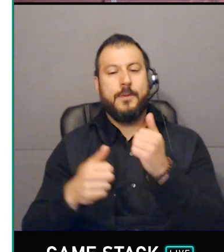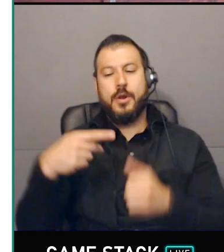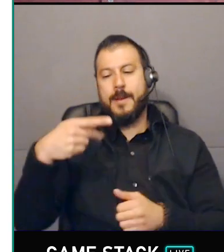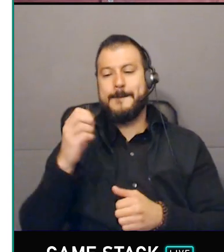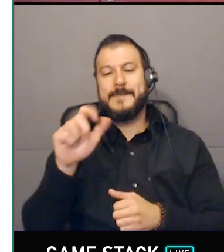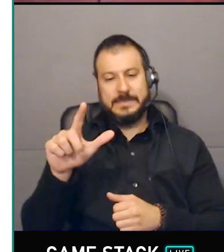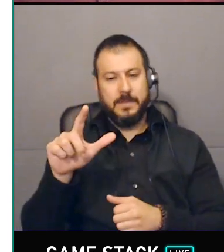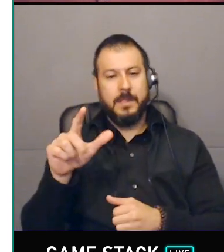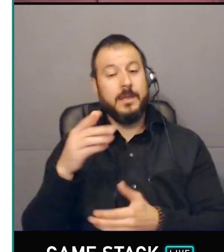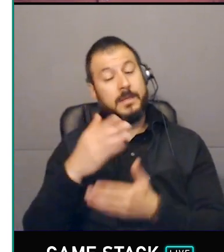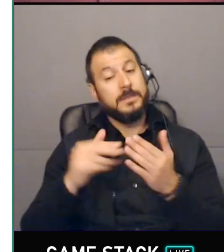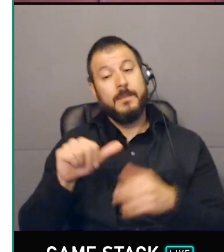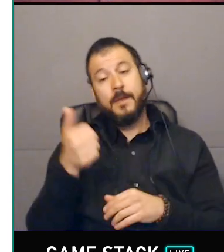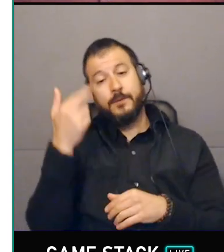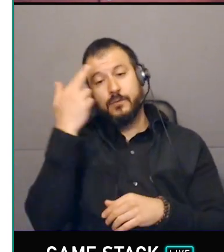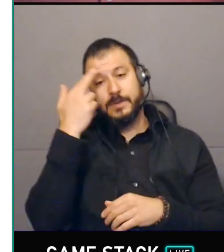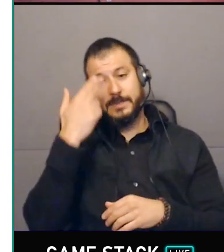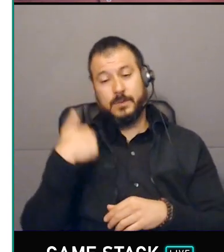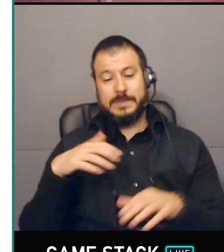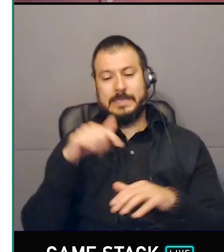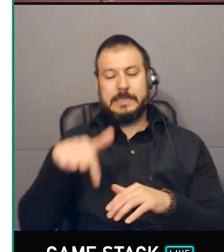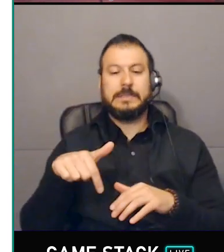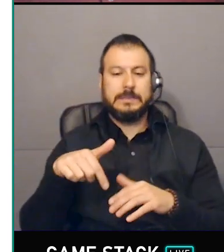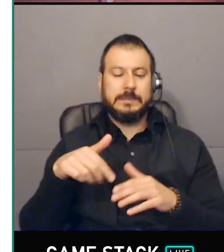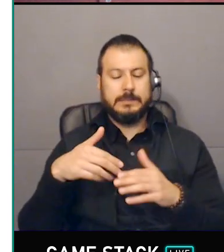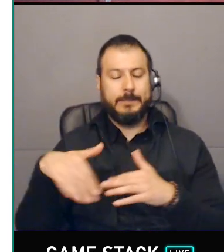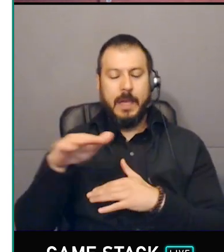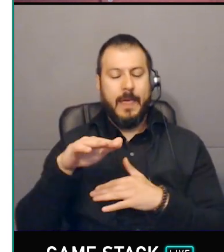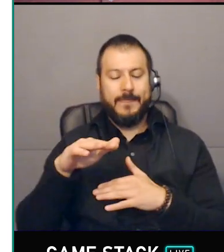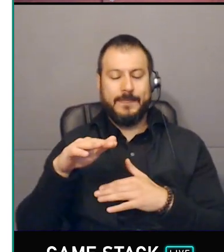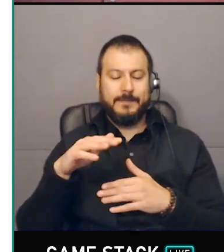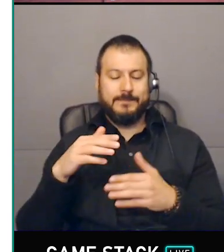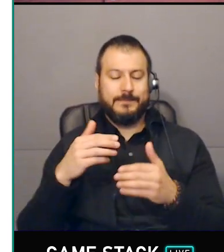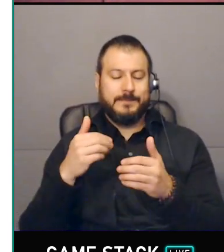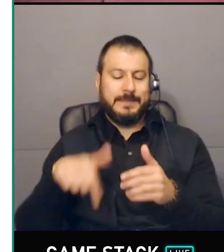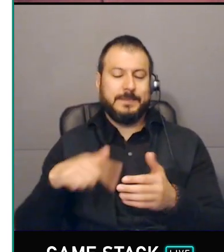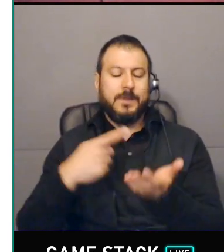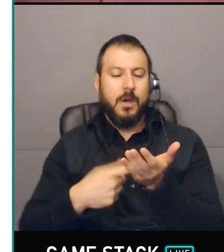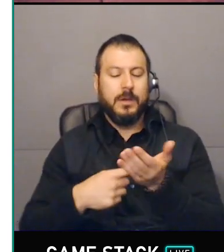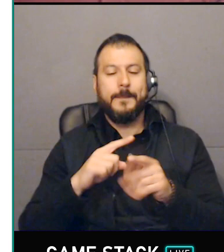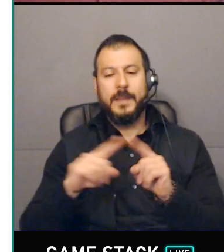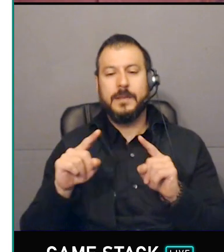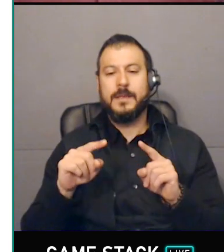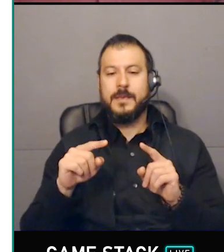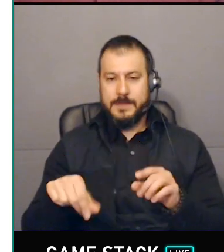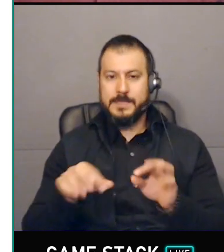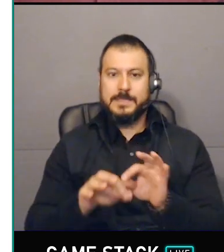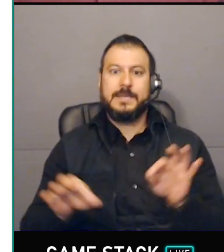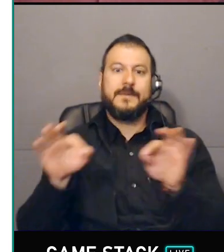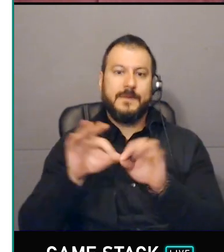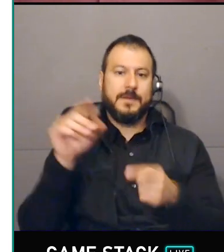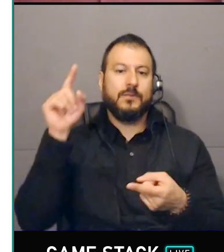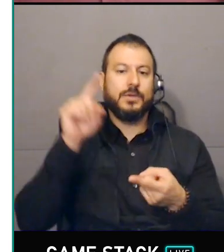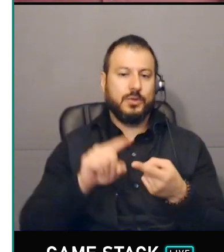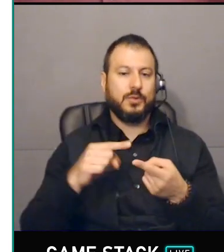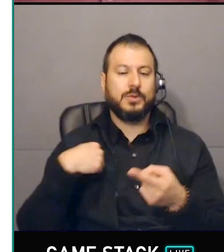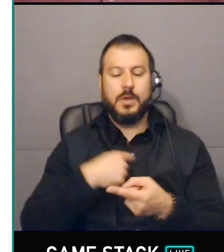Now there's some other reasons that we did this that beyond the scope of this talk, but this significantly reduces our cost by reducing our ray